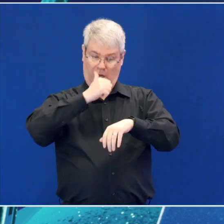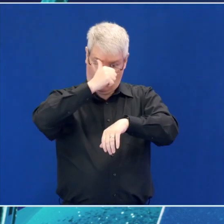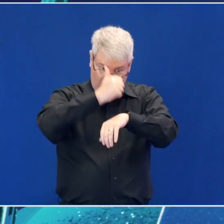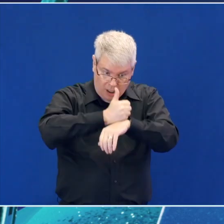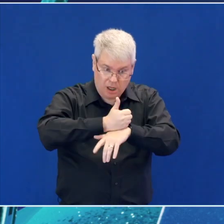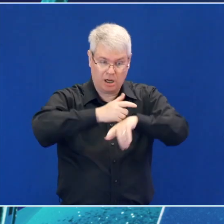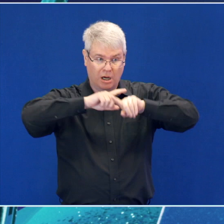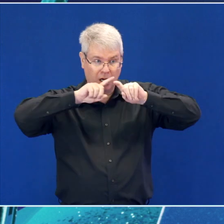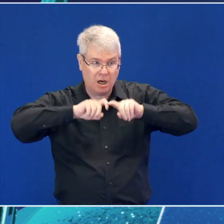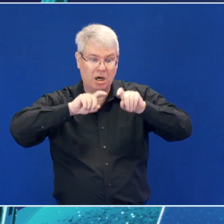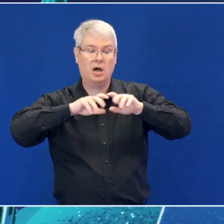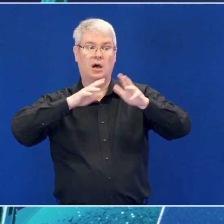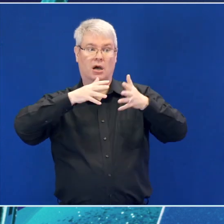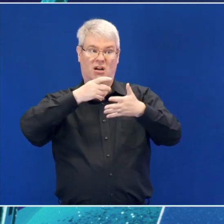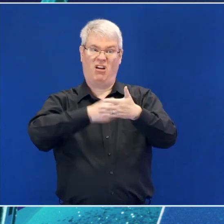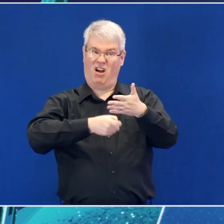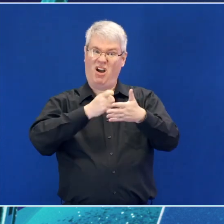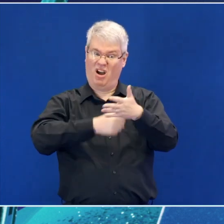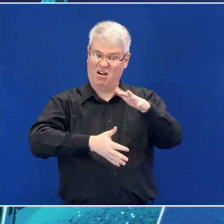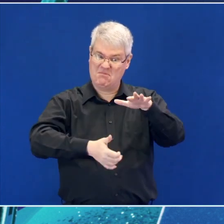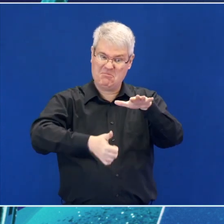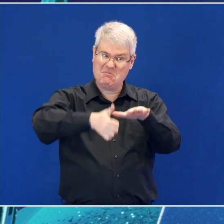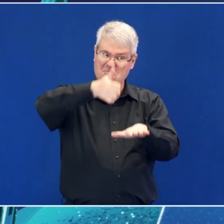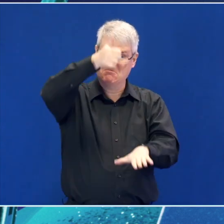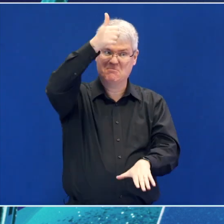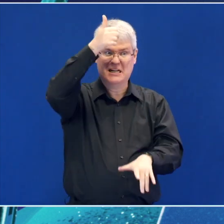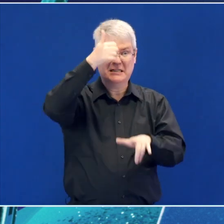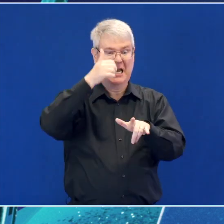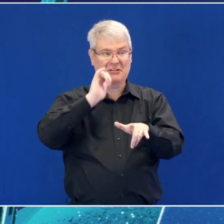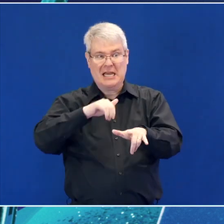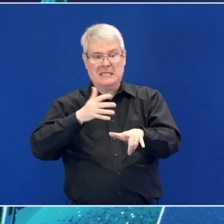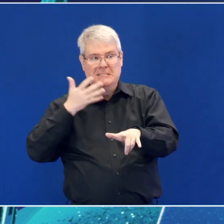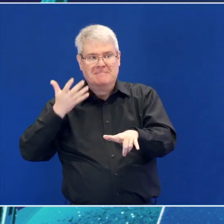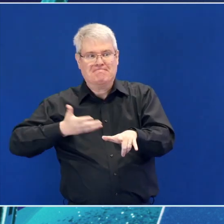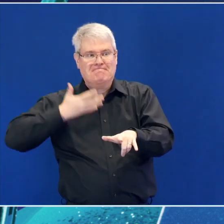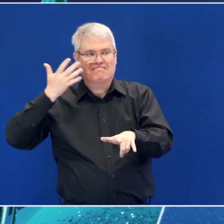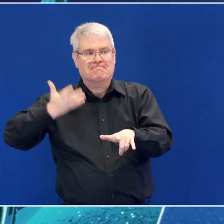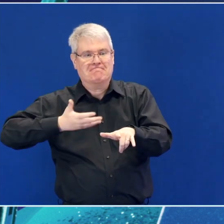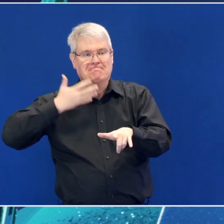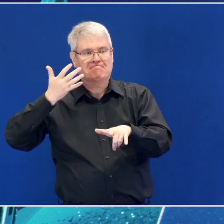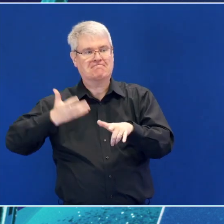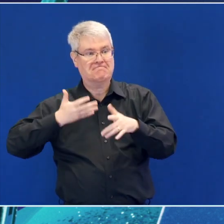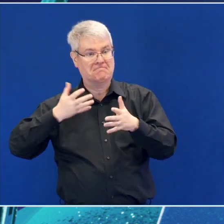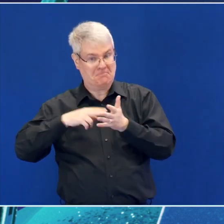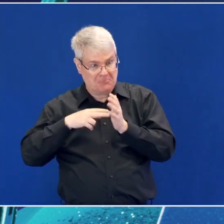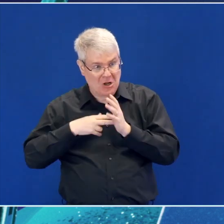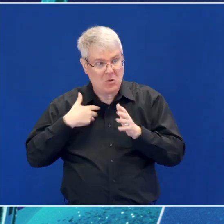And that's I think where some of the approaches that we're taking that Deque can really tie together with this,